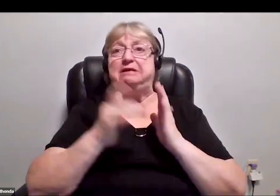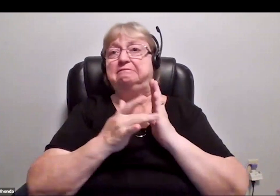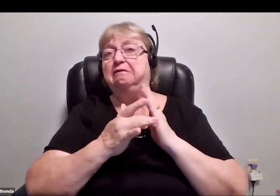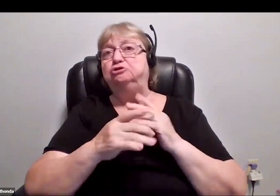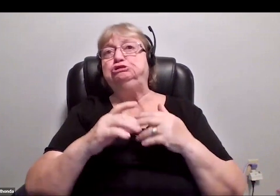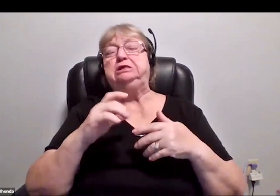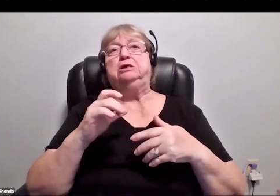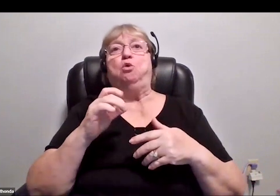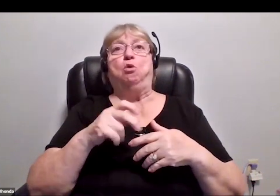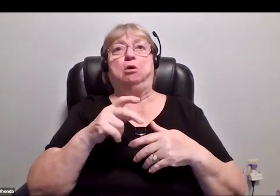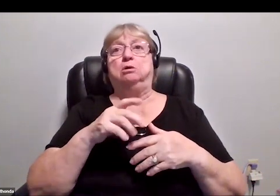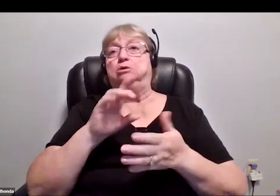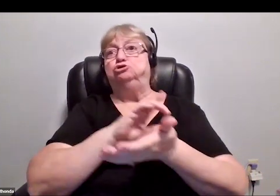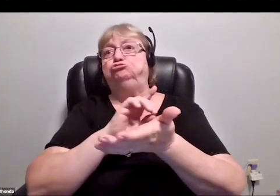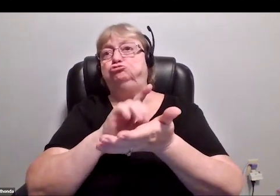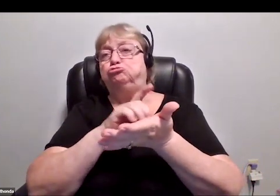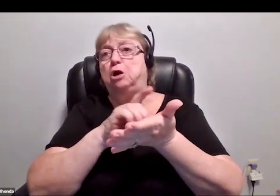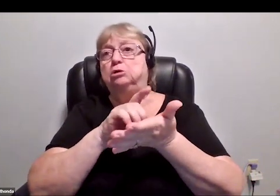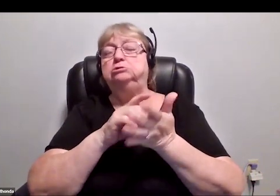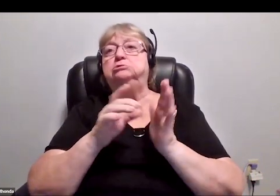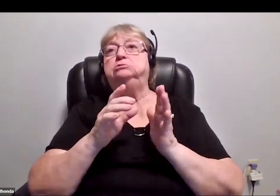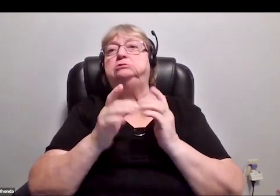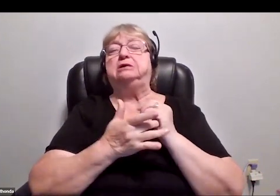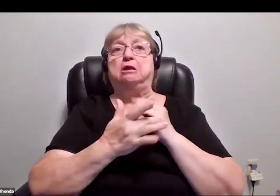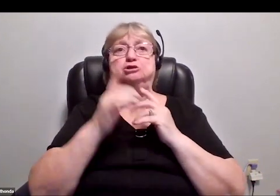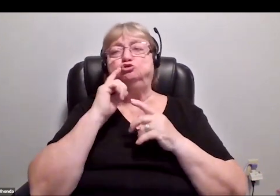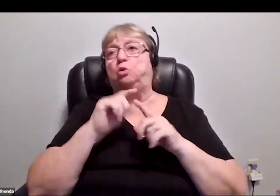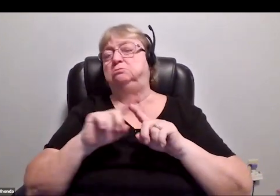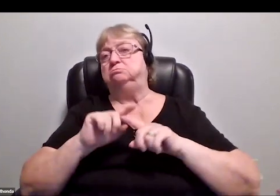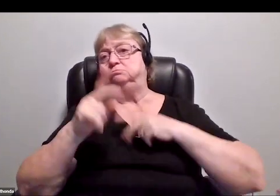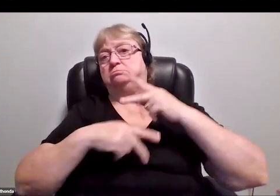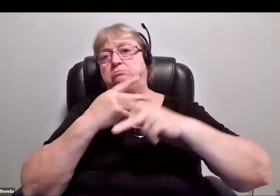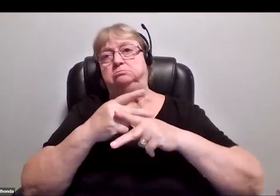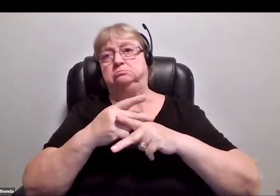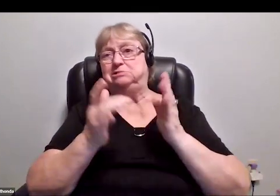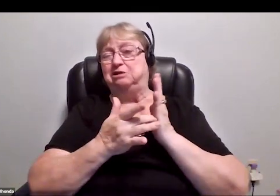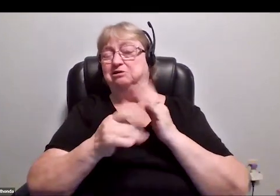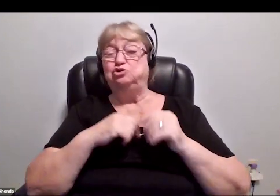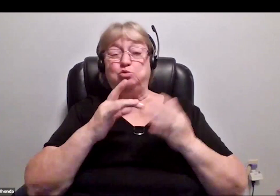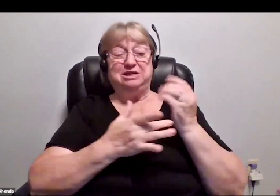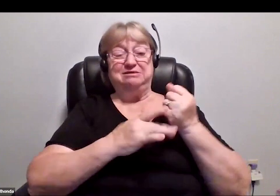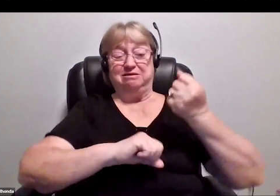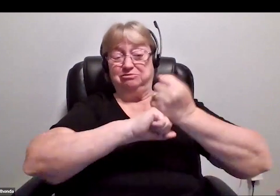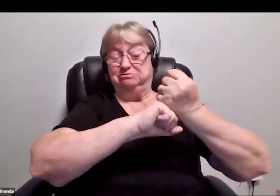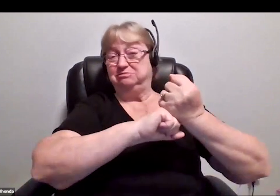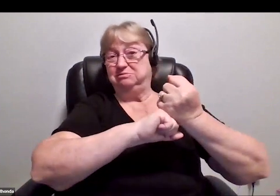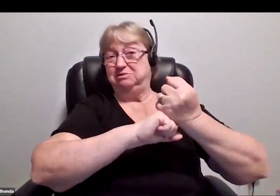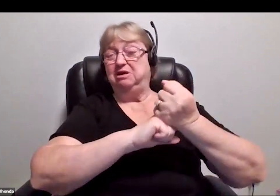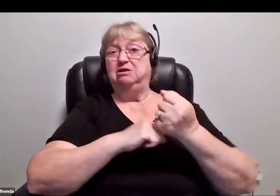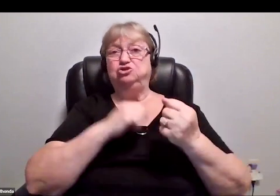about drug technologies and people who are talking about lots of different types of technology. Technoableism lets us see this sort of narrative picture